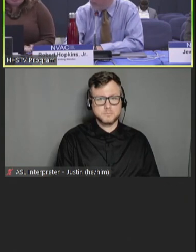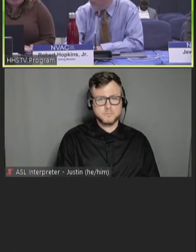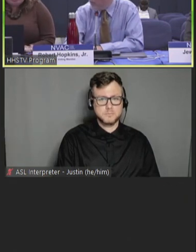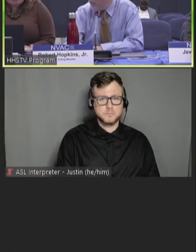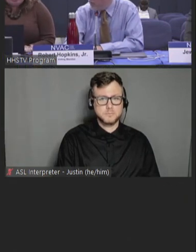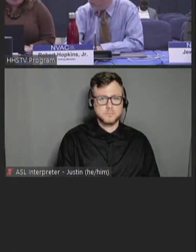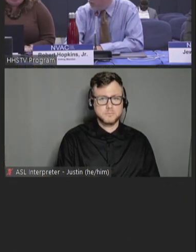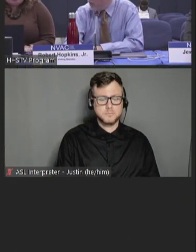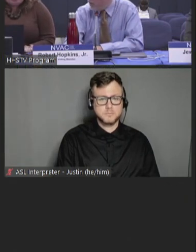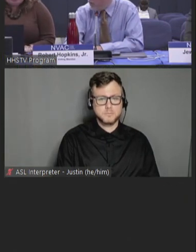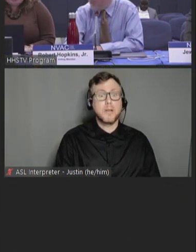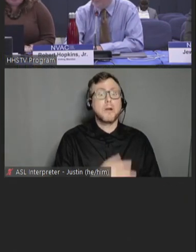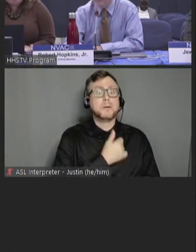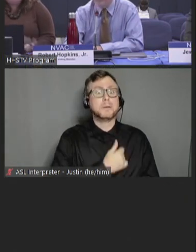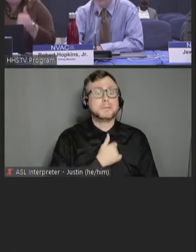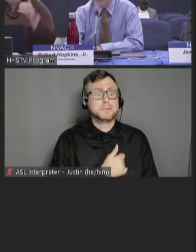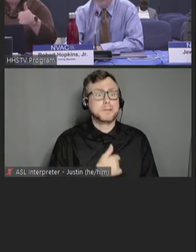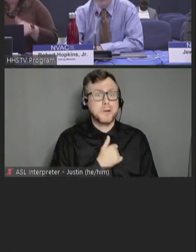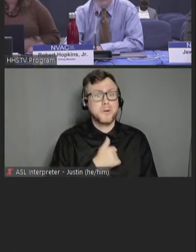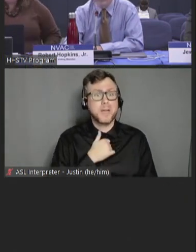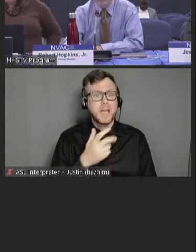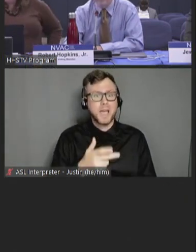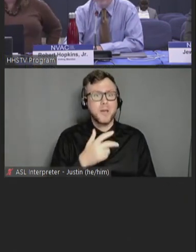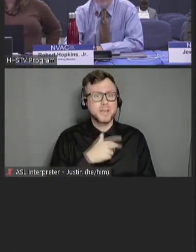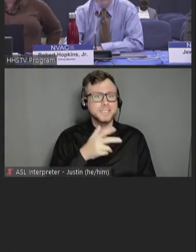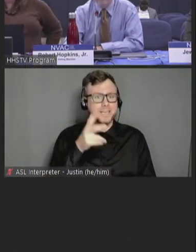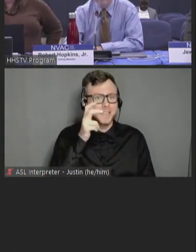I'm sorry, I was listening to the video. Did you call on Theresa Wrangham?